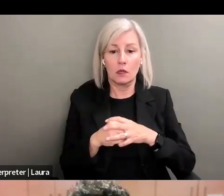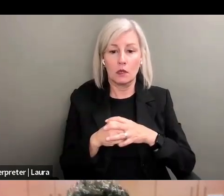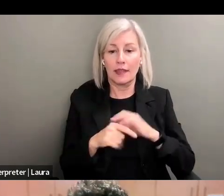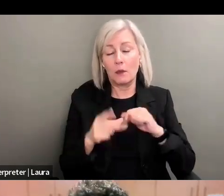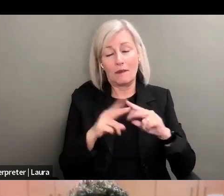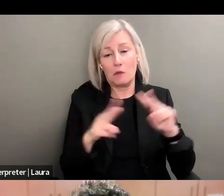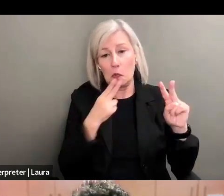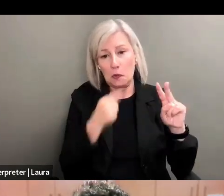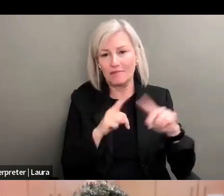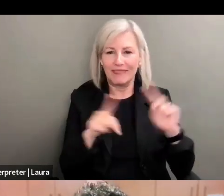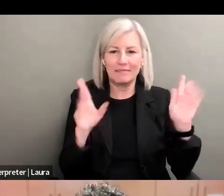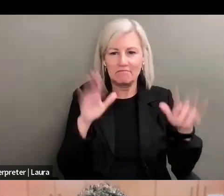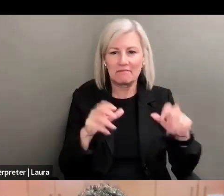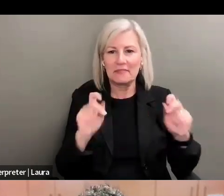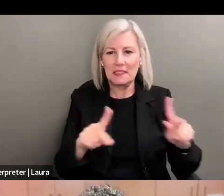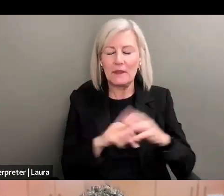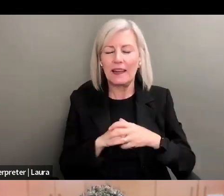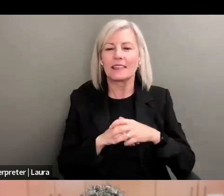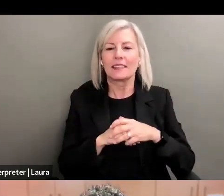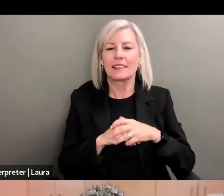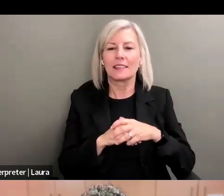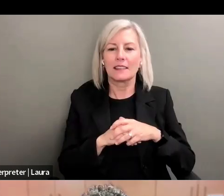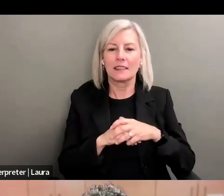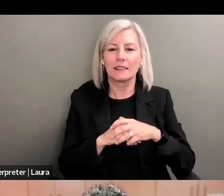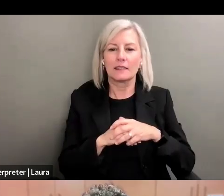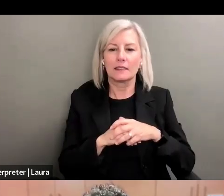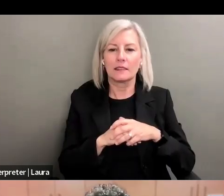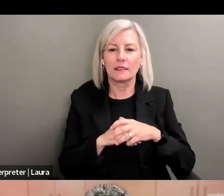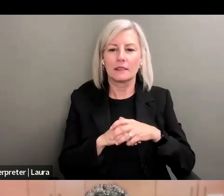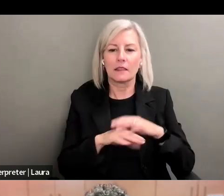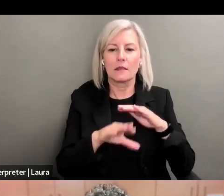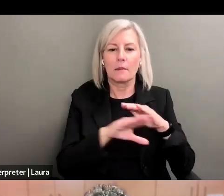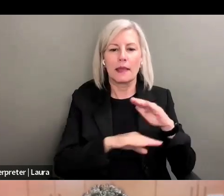but it's okay that they're not playing. Basically, I was trying to demonstrate